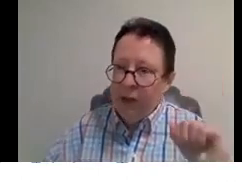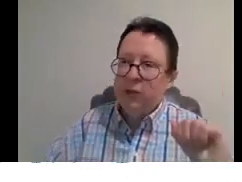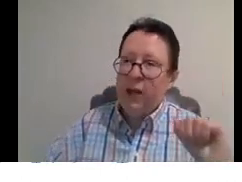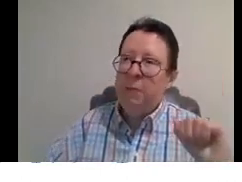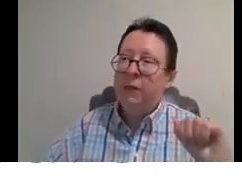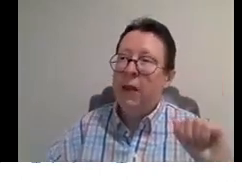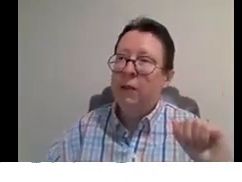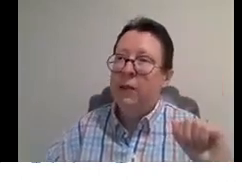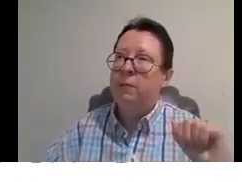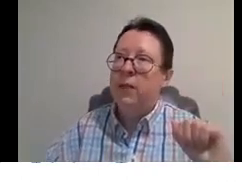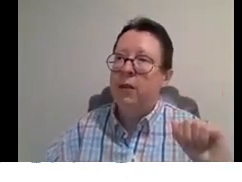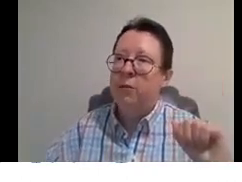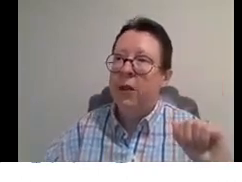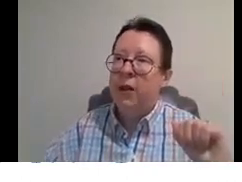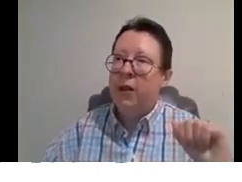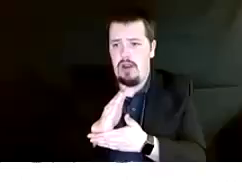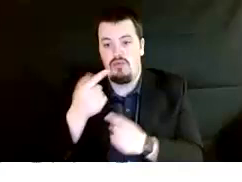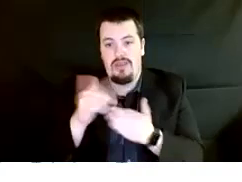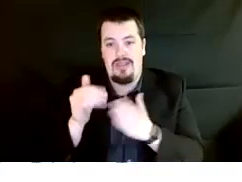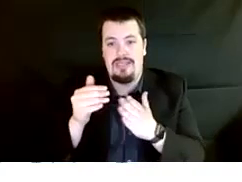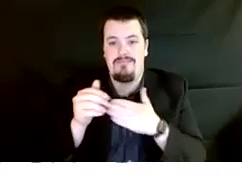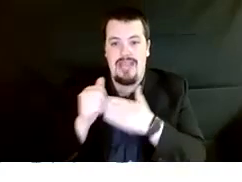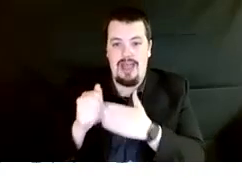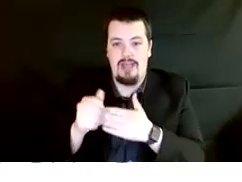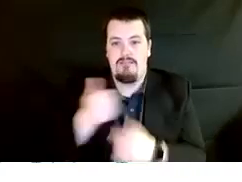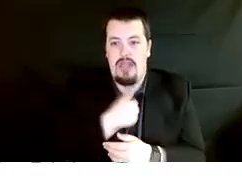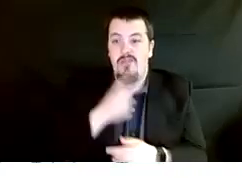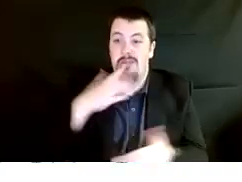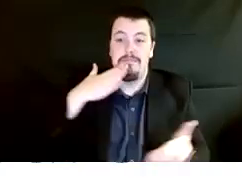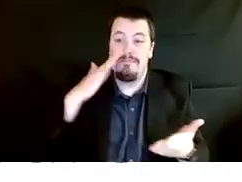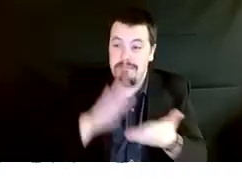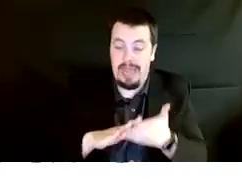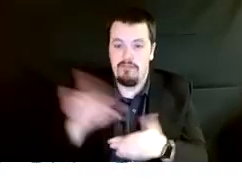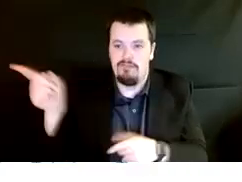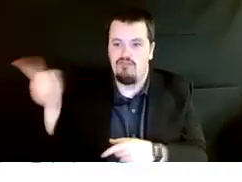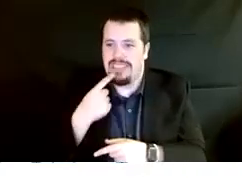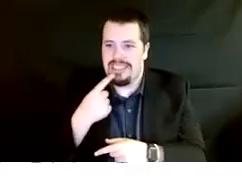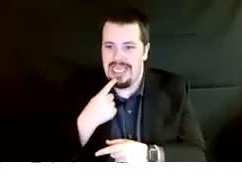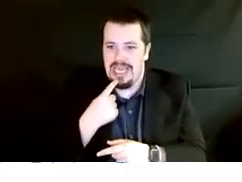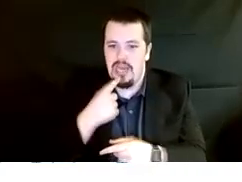I'll say about the guidelines themselves they were very bad as Sherry mentioned uh to the point that